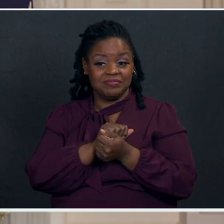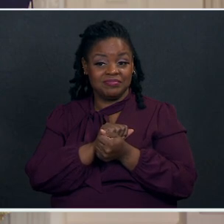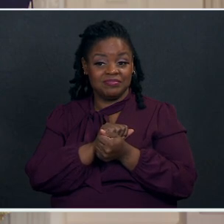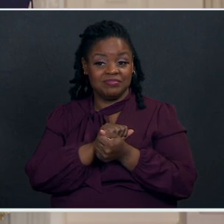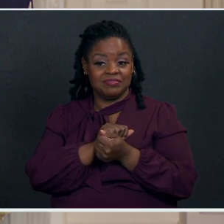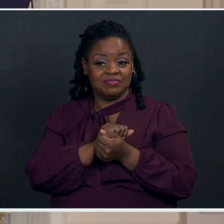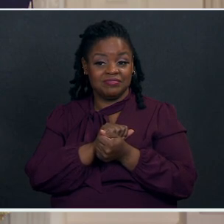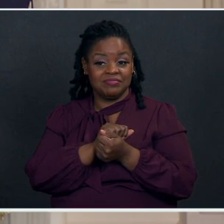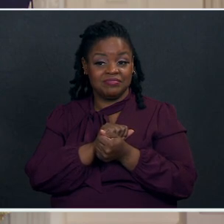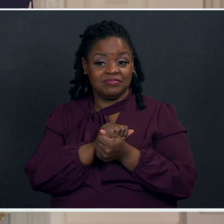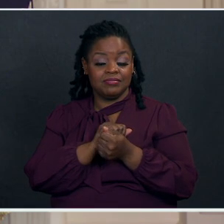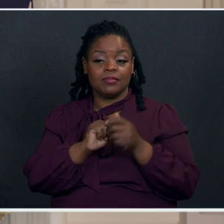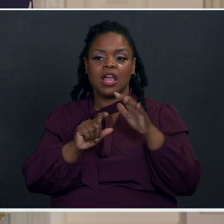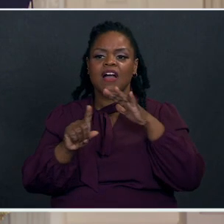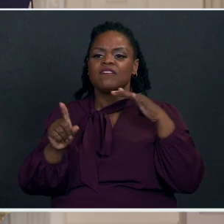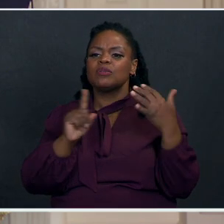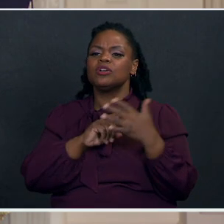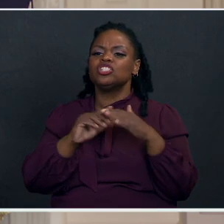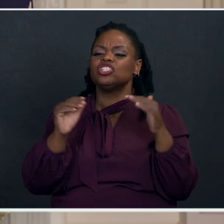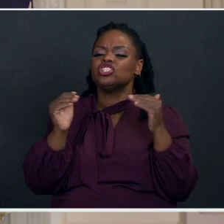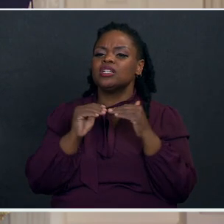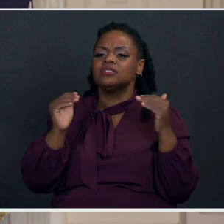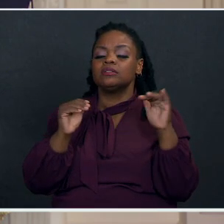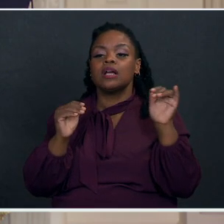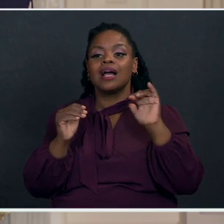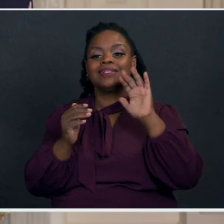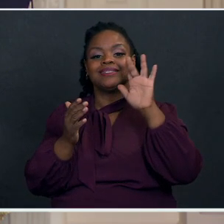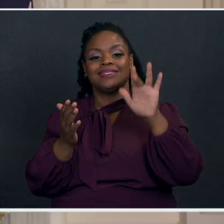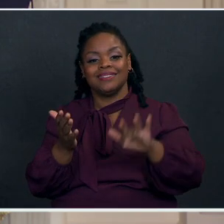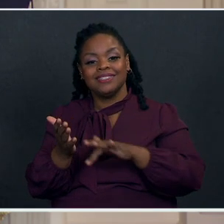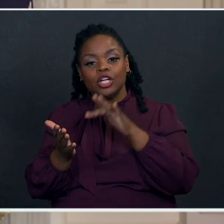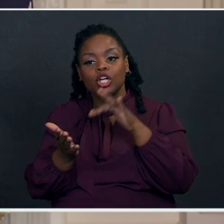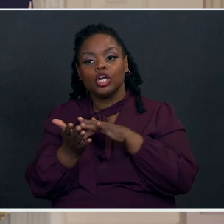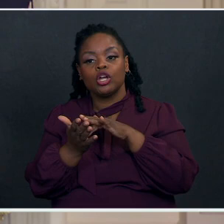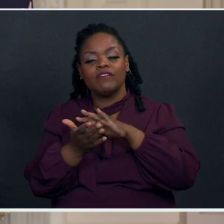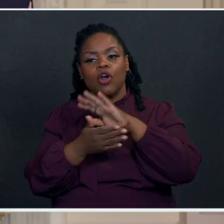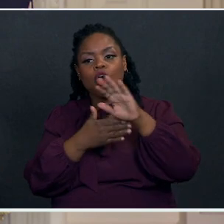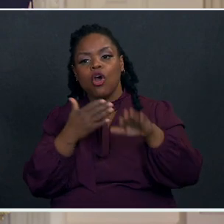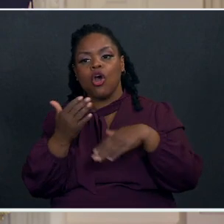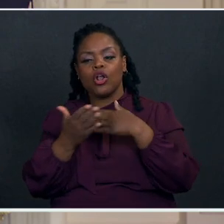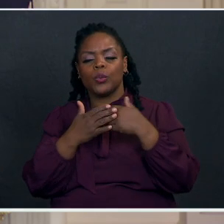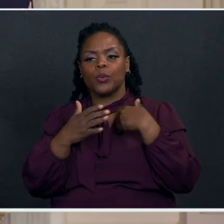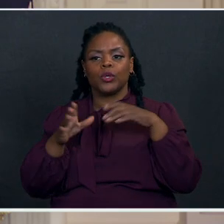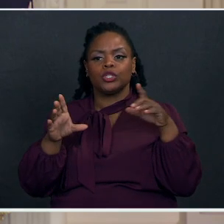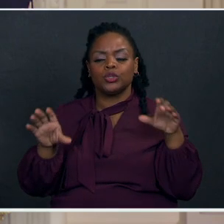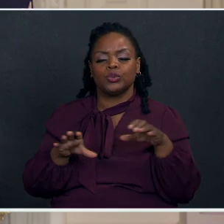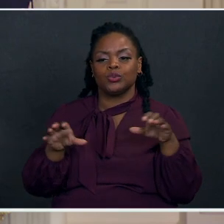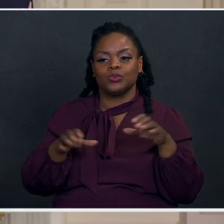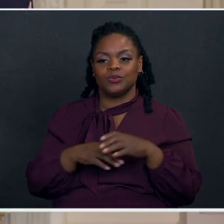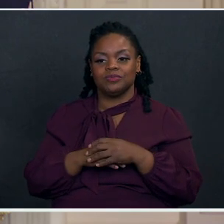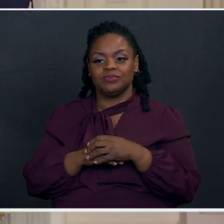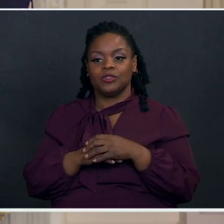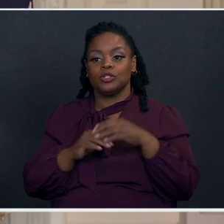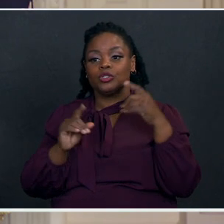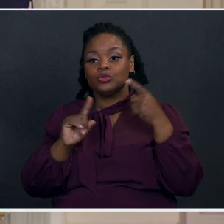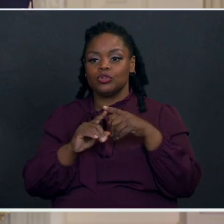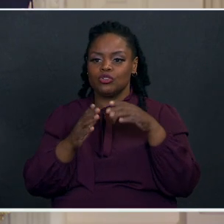will be at the center of all we do addressing the disproportionate health and environmental and economic impacts